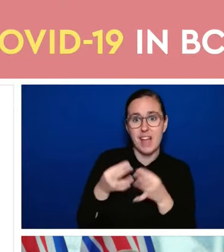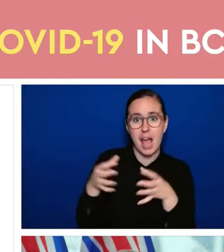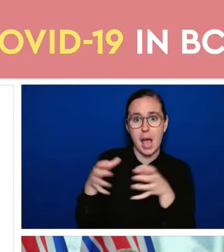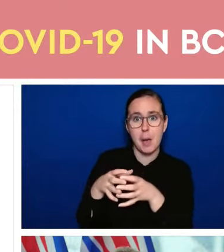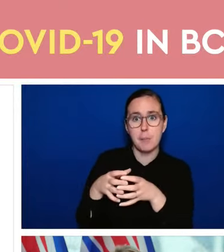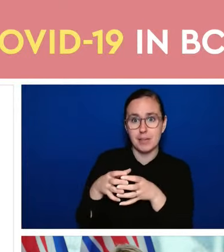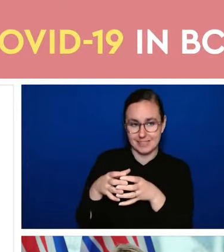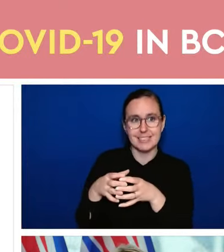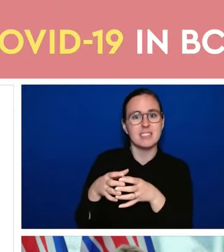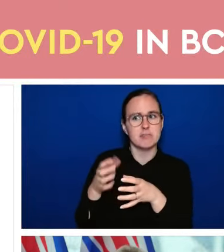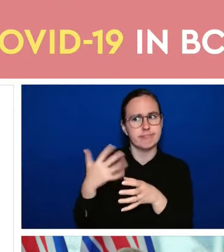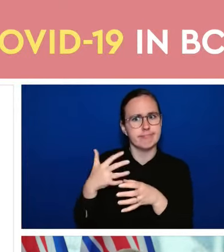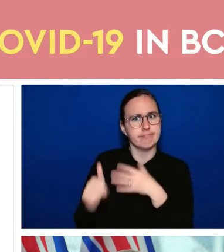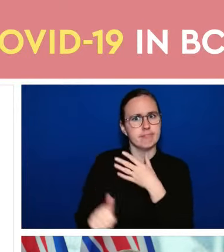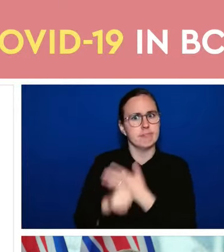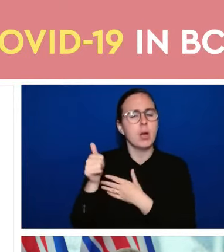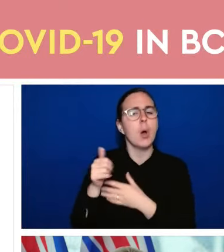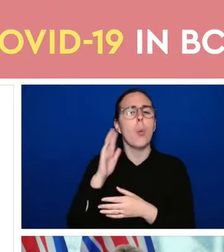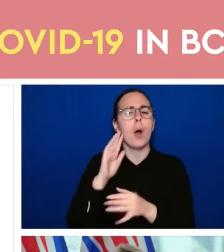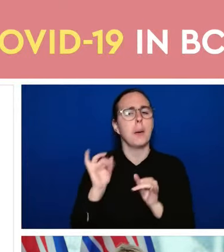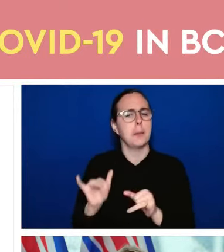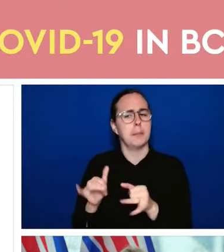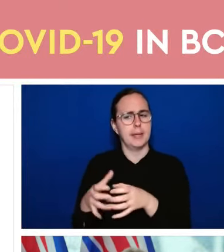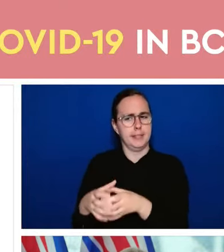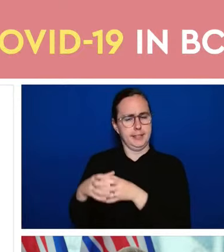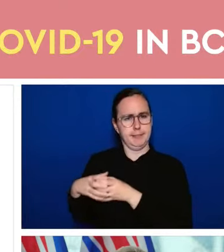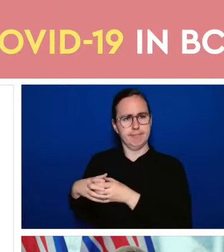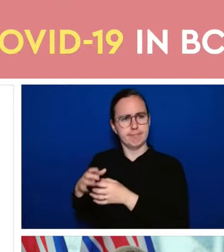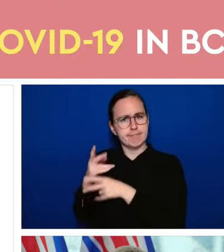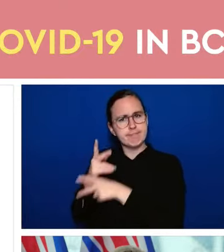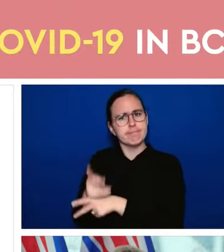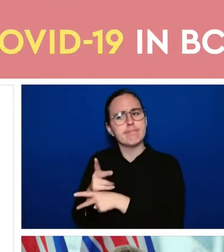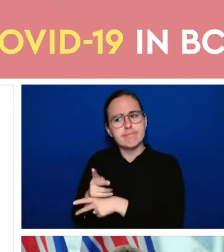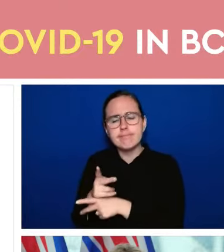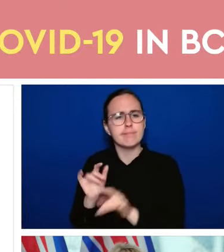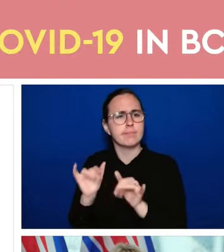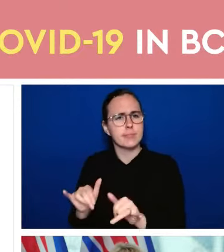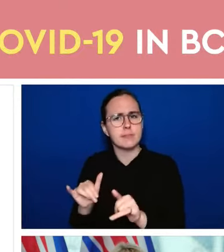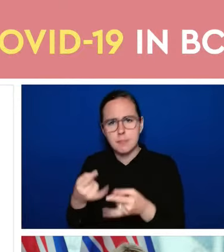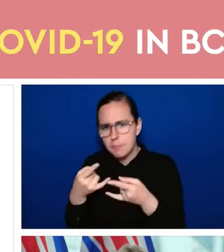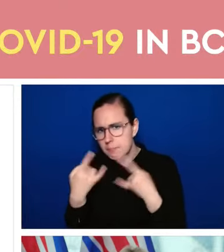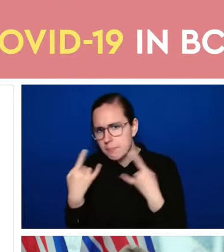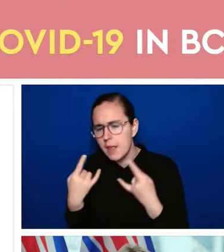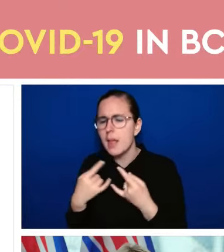layers of protection such as mass in keeping group small. We